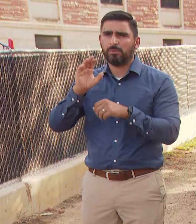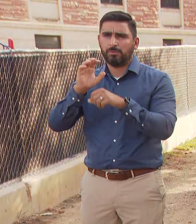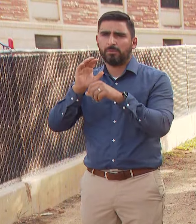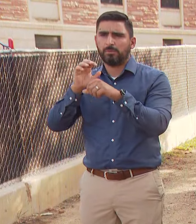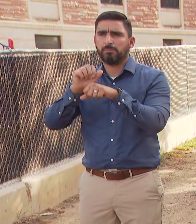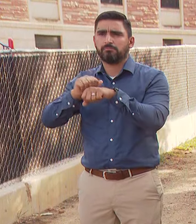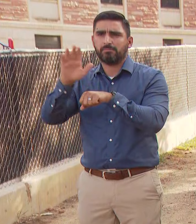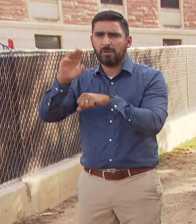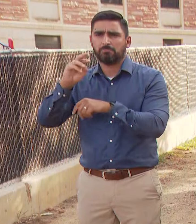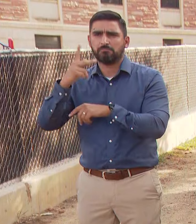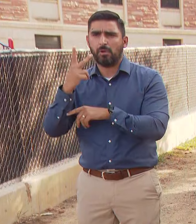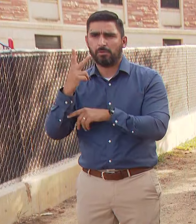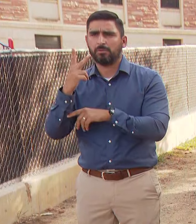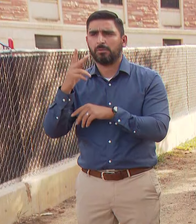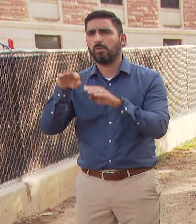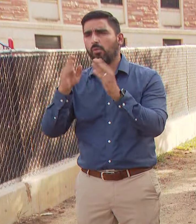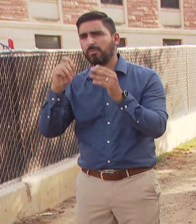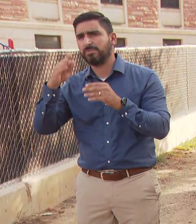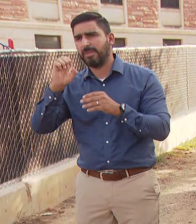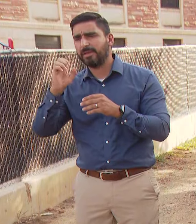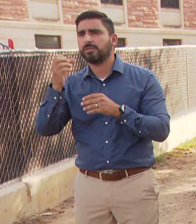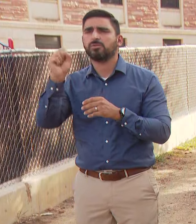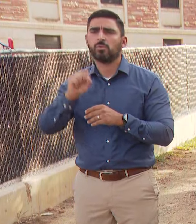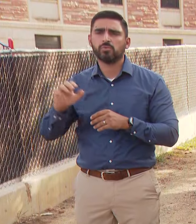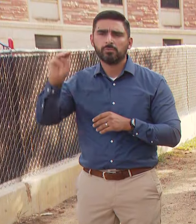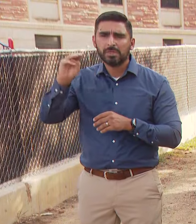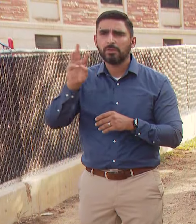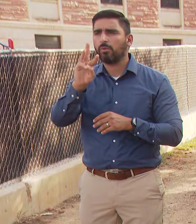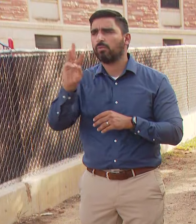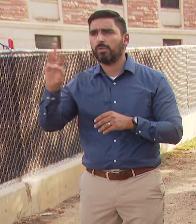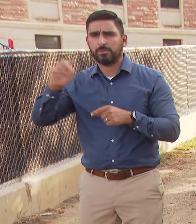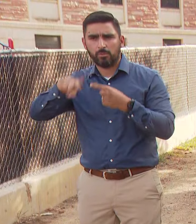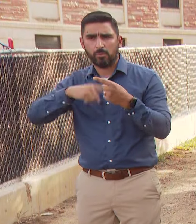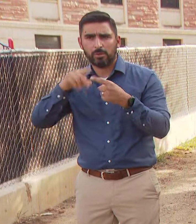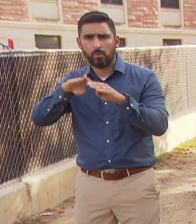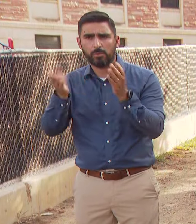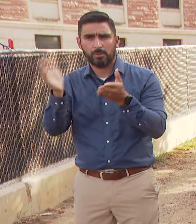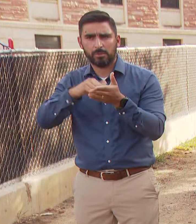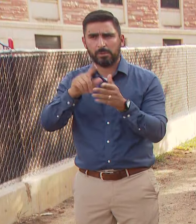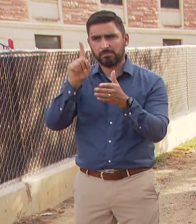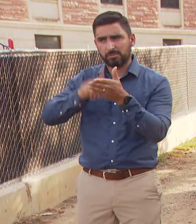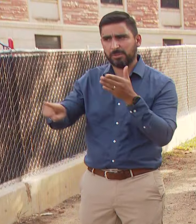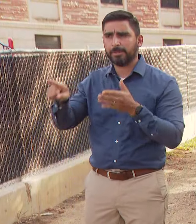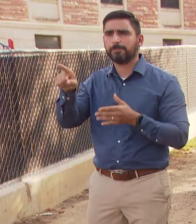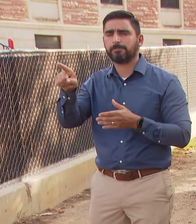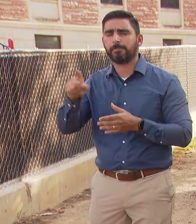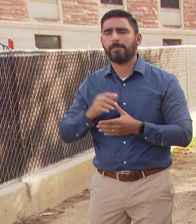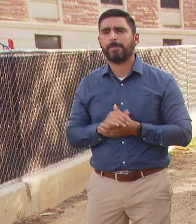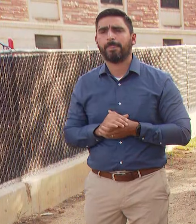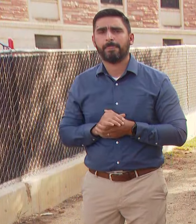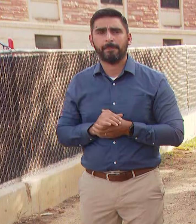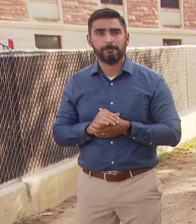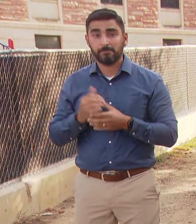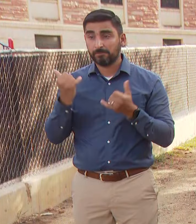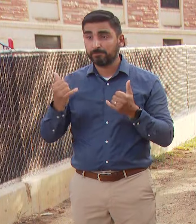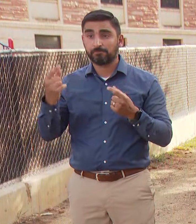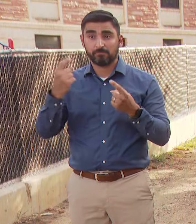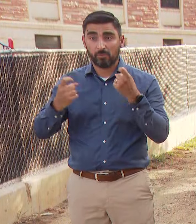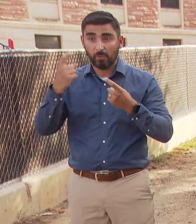websites and, or social media when those are going to be reopened. Uh I'm happy to field any questions about what I just said